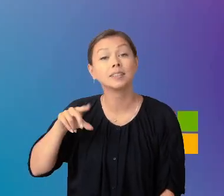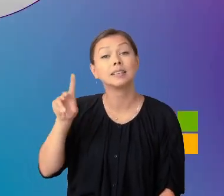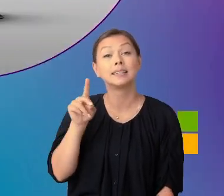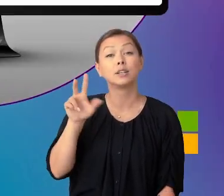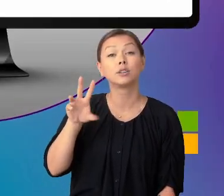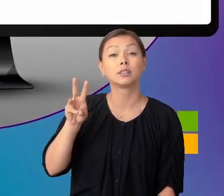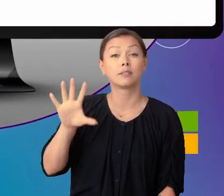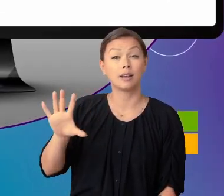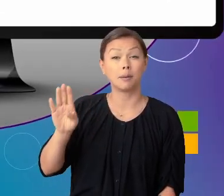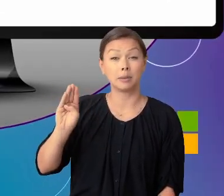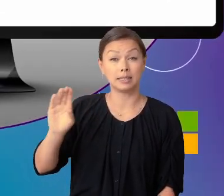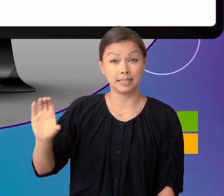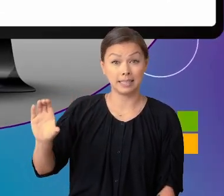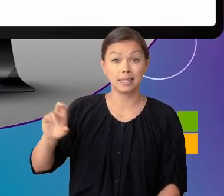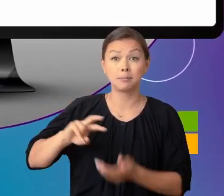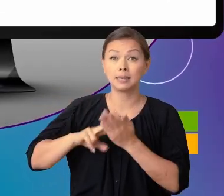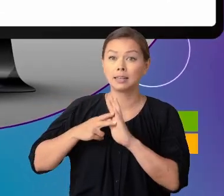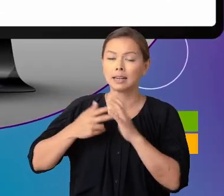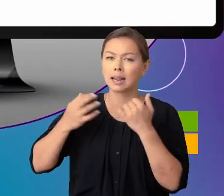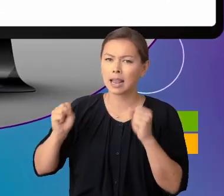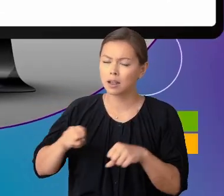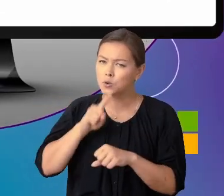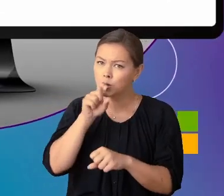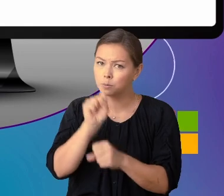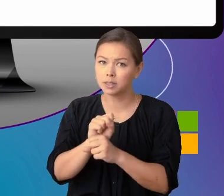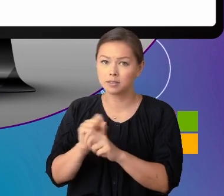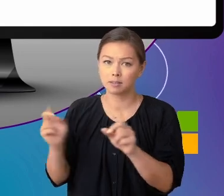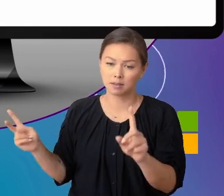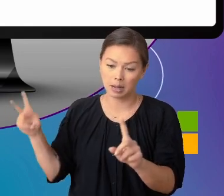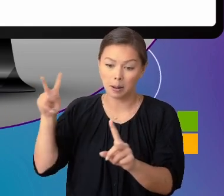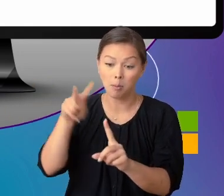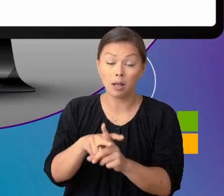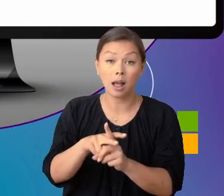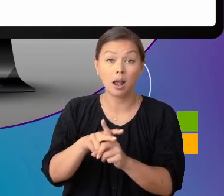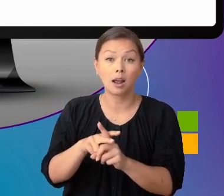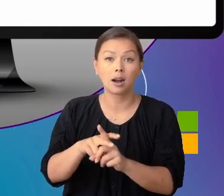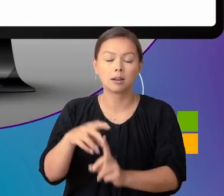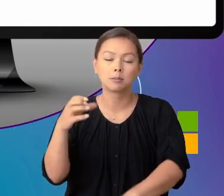With Dynamics 365 Business Central, harness the power of one Microsoft